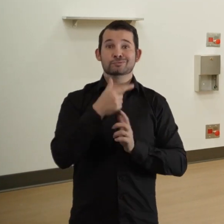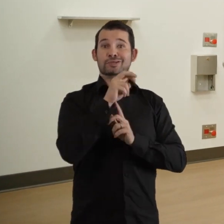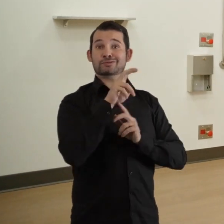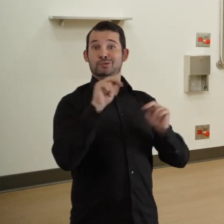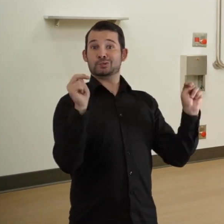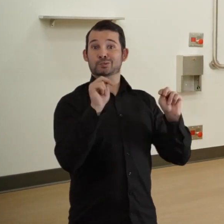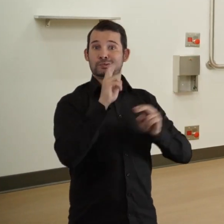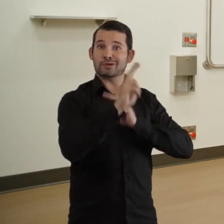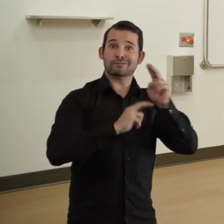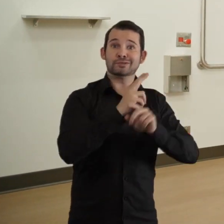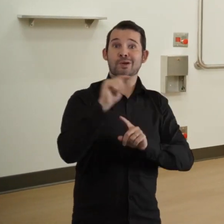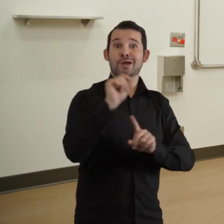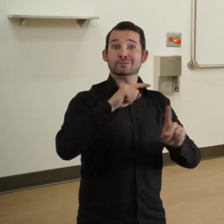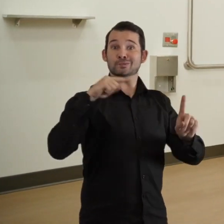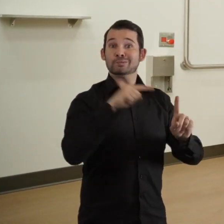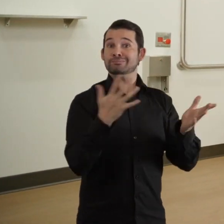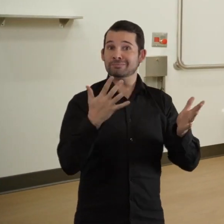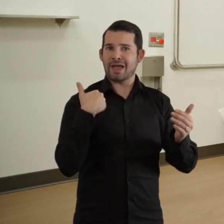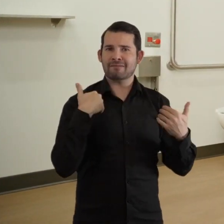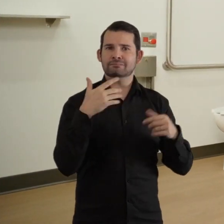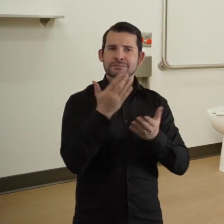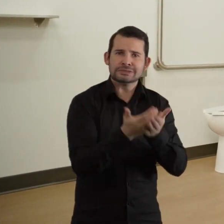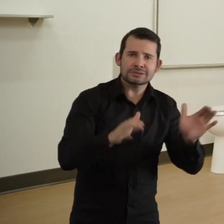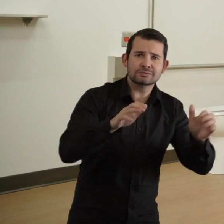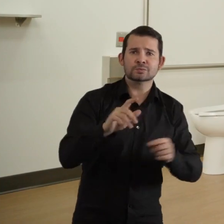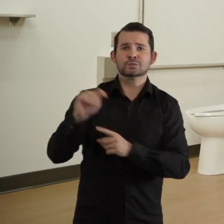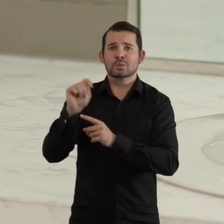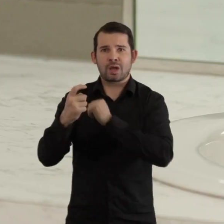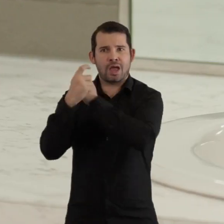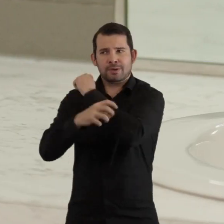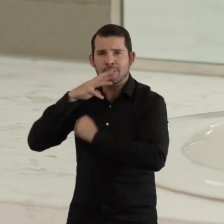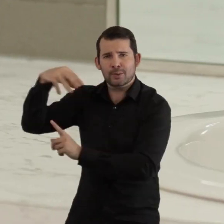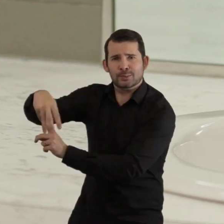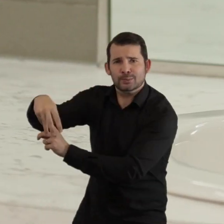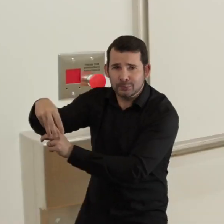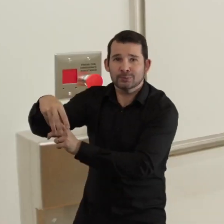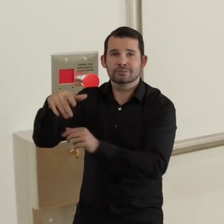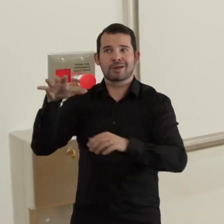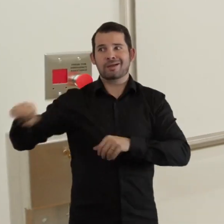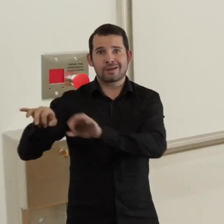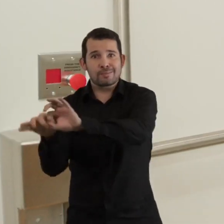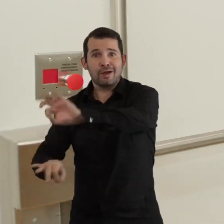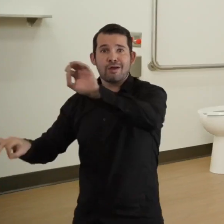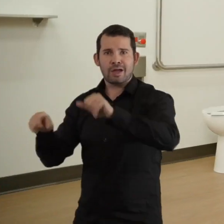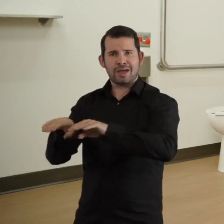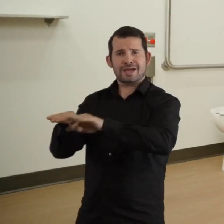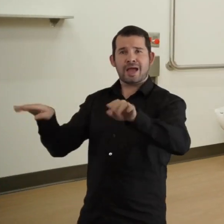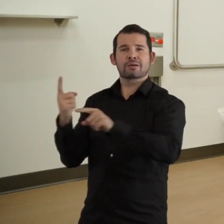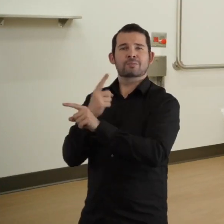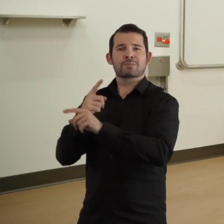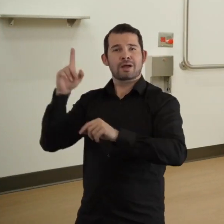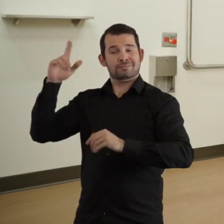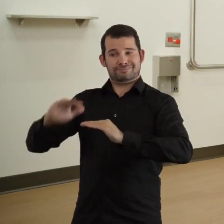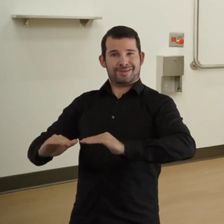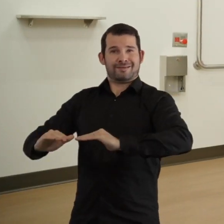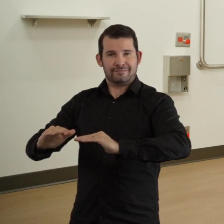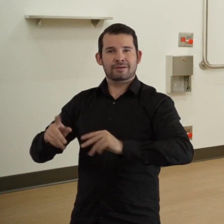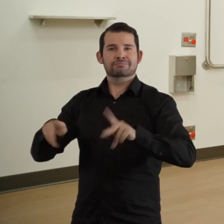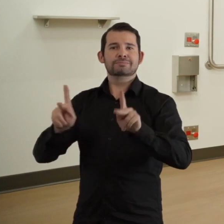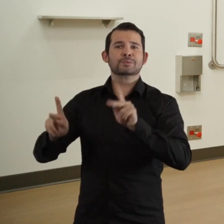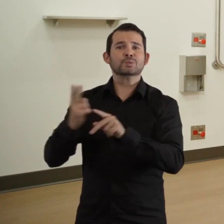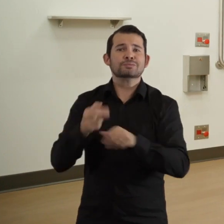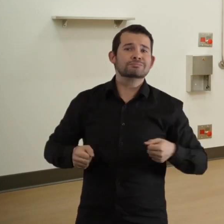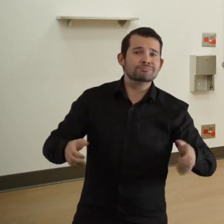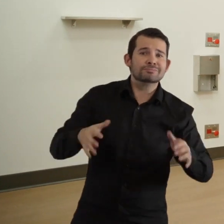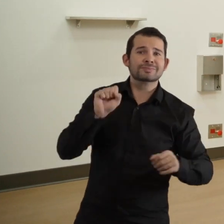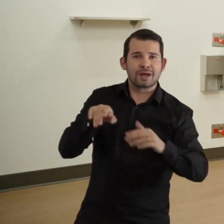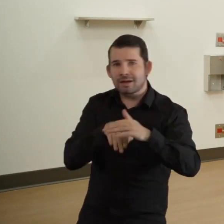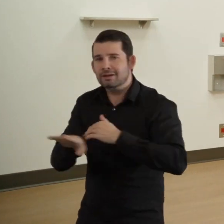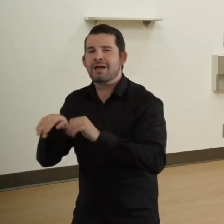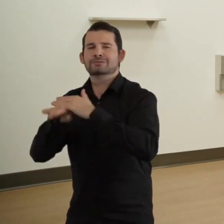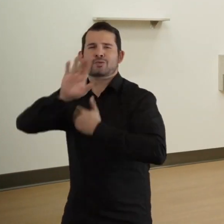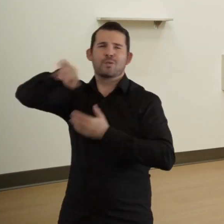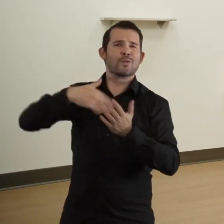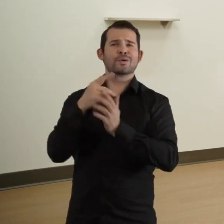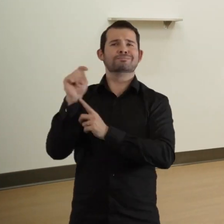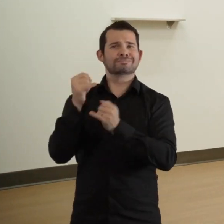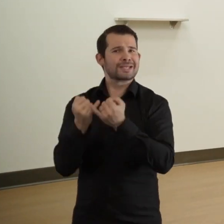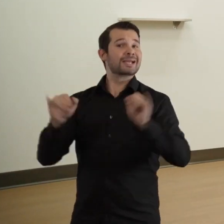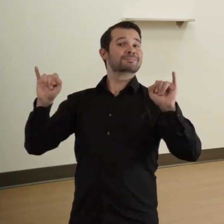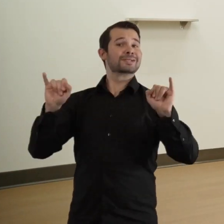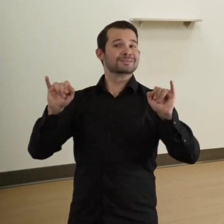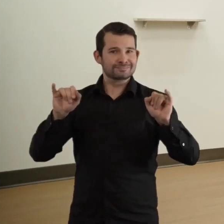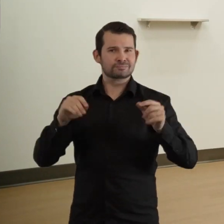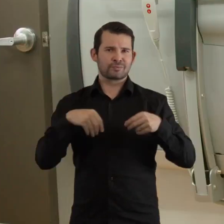Gender neutral universal washroom elements like sinks, toilets, automatic faucets, grab bars and counters at appropriate heights allow people using mobility devices to access all parts of the washroom independently.